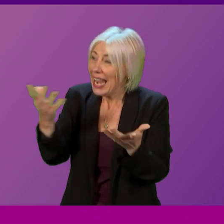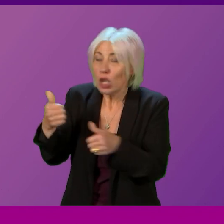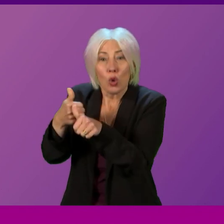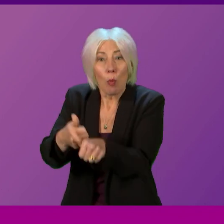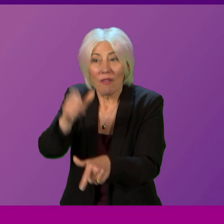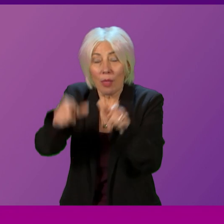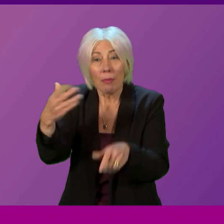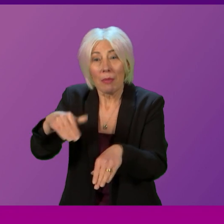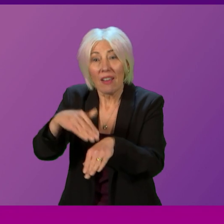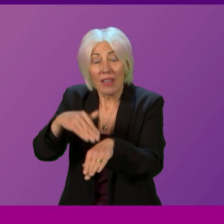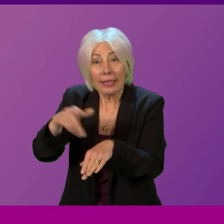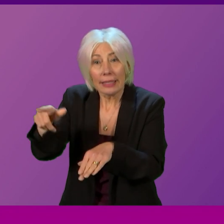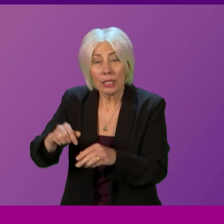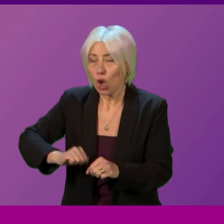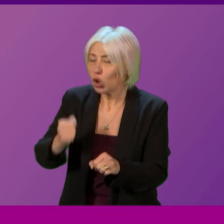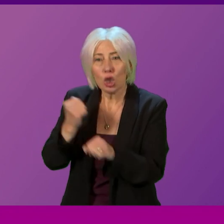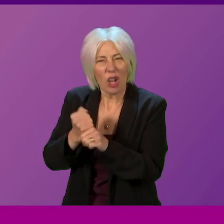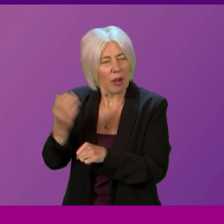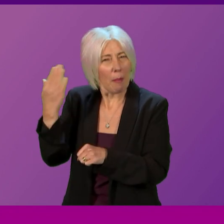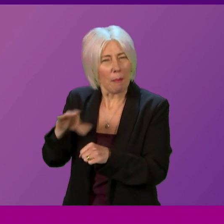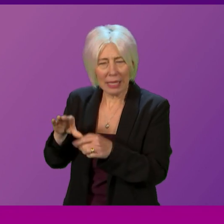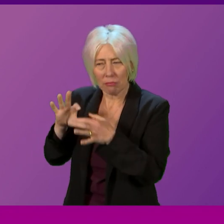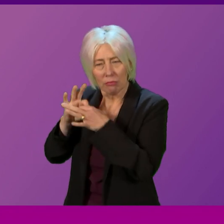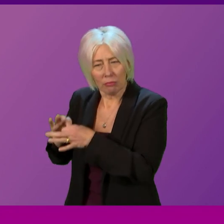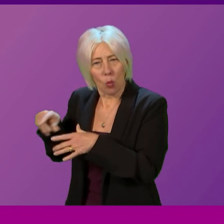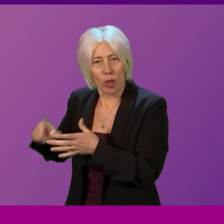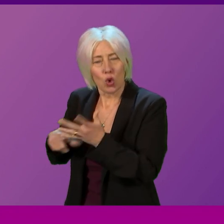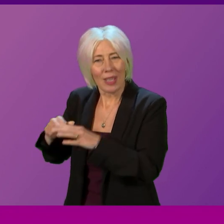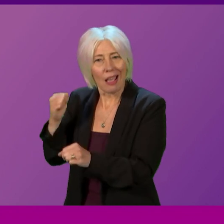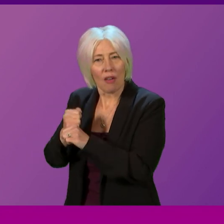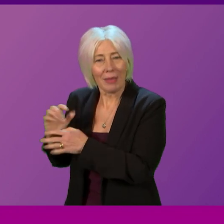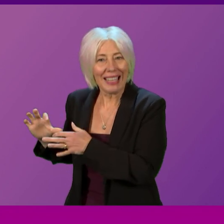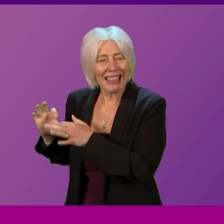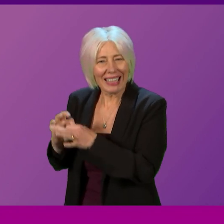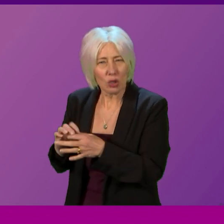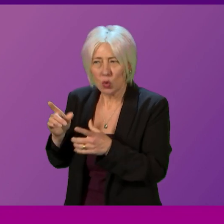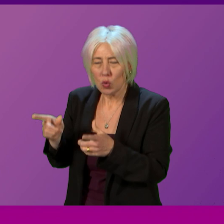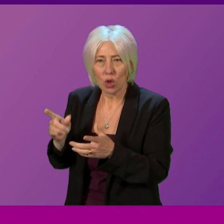Has the Scottish Government had any engagement with the UK Government on calls for a UK support